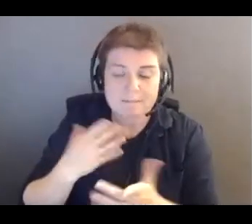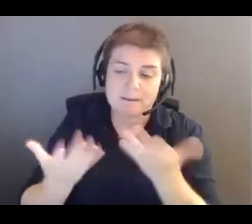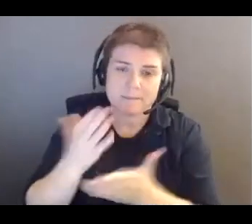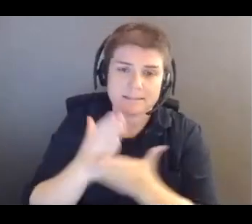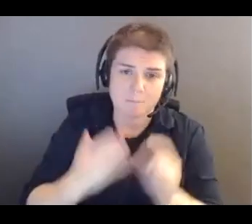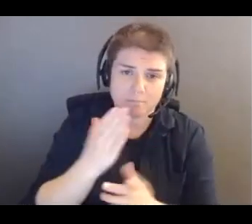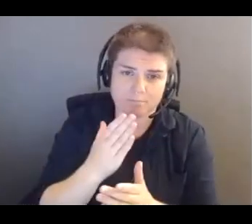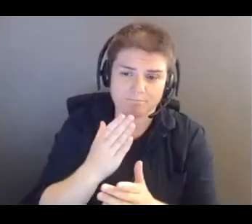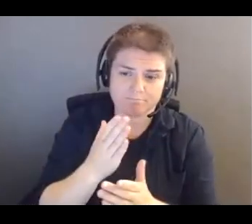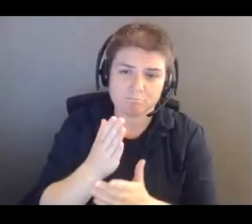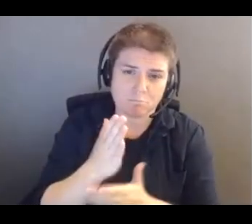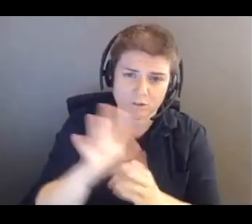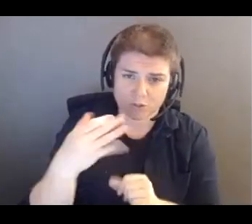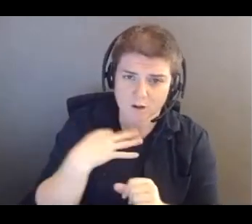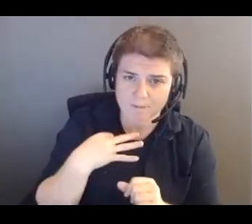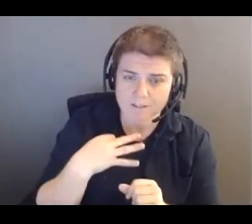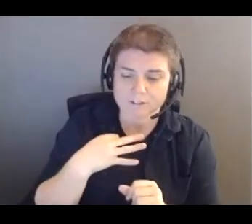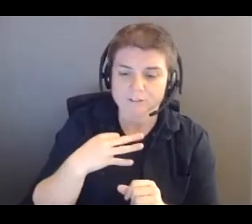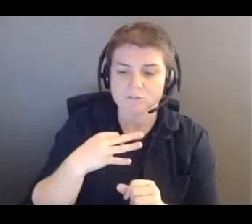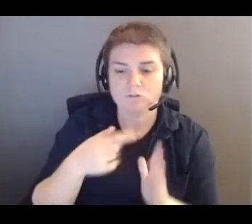that speak to artistic impact more indirectly.